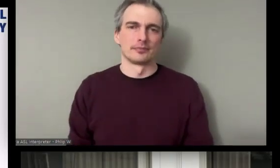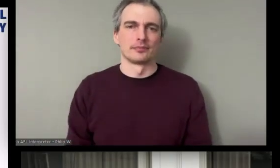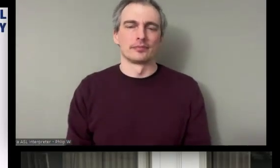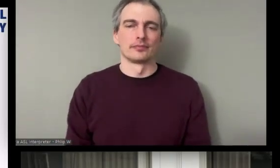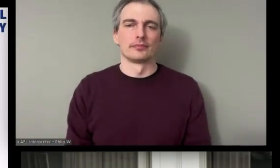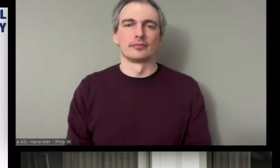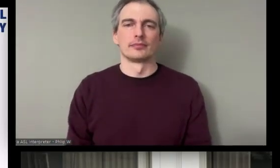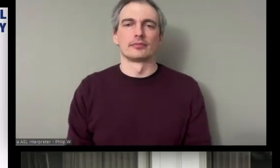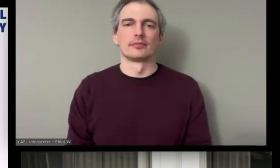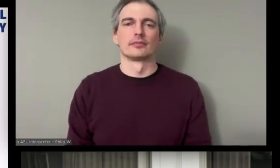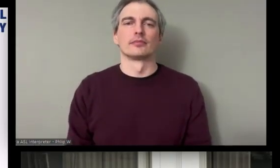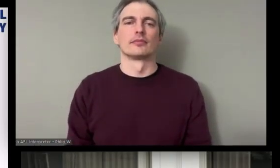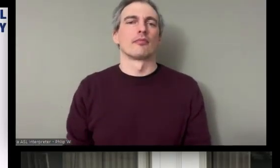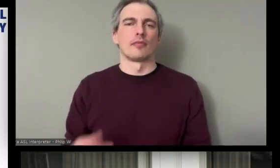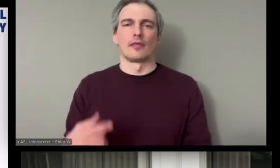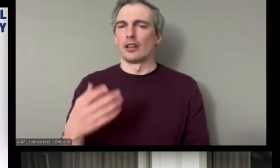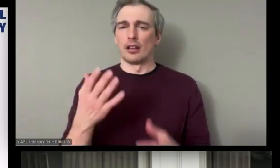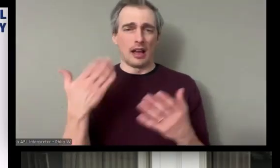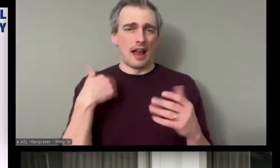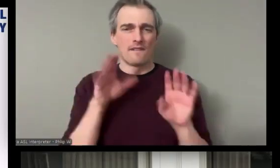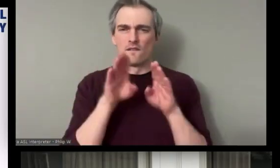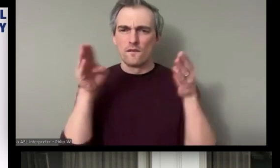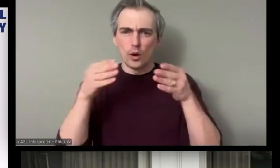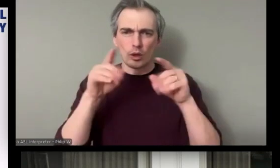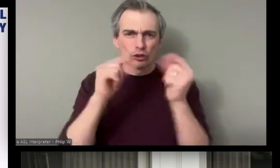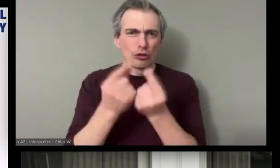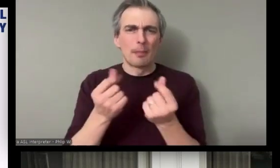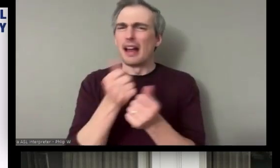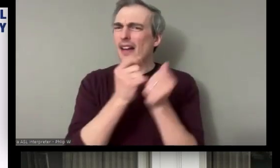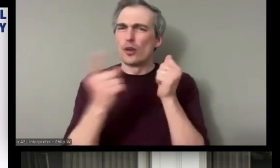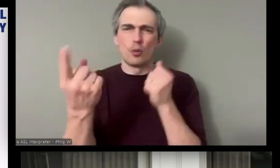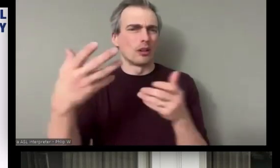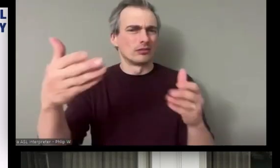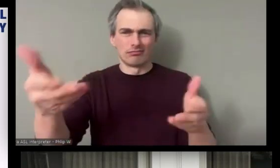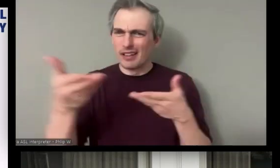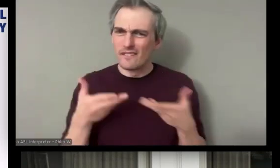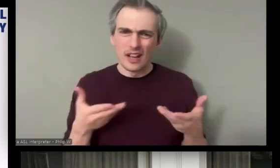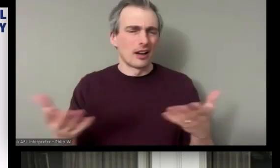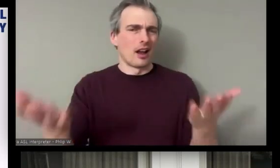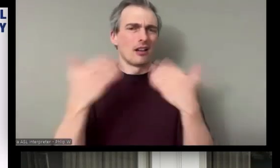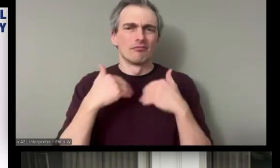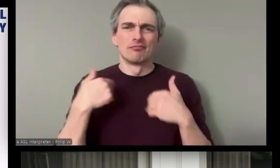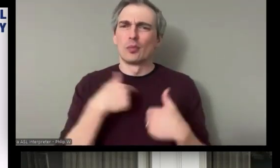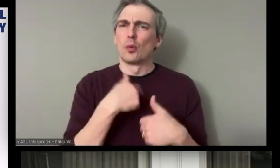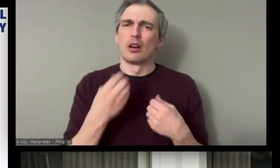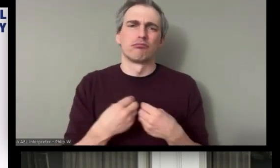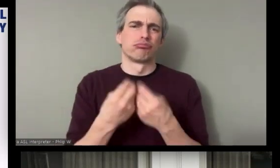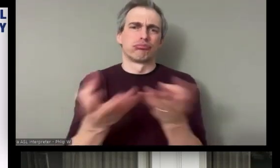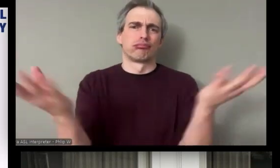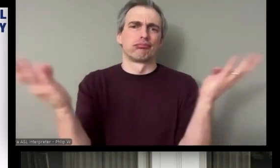We're having this focus group and we're offering a $25 gift card for everyone that participates.